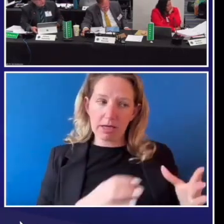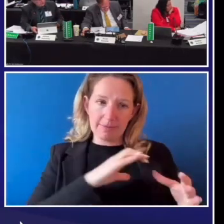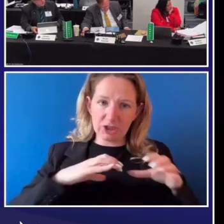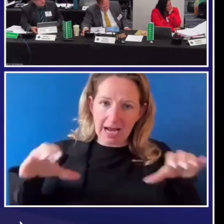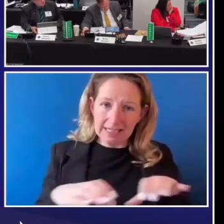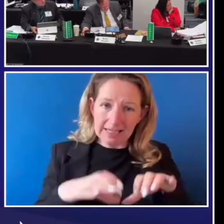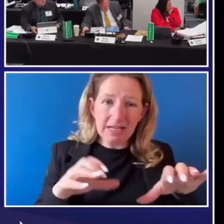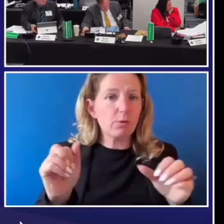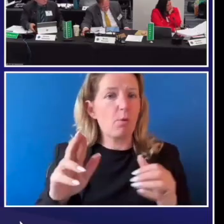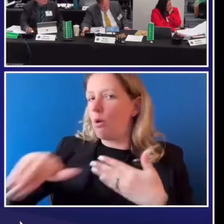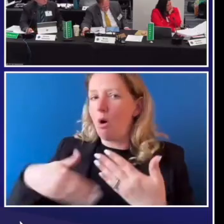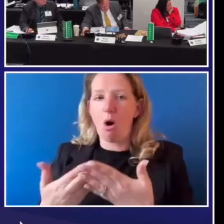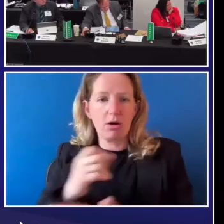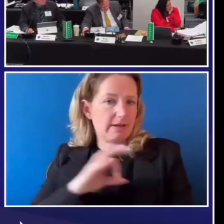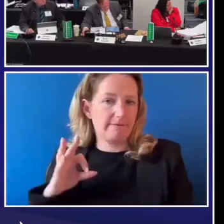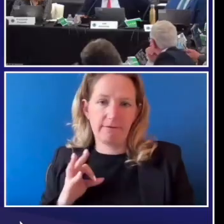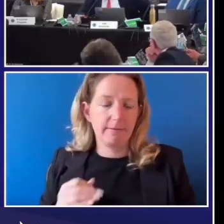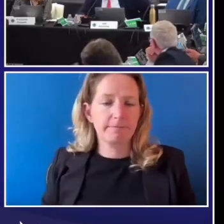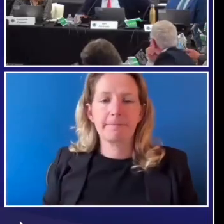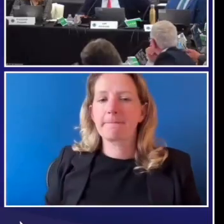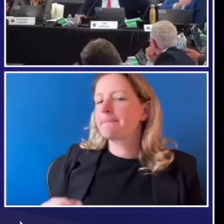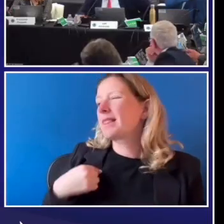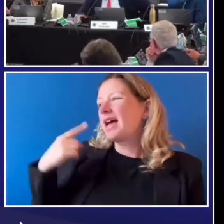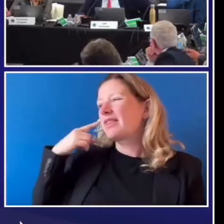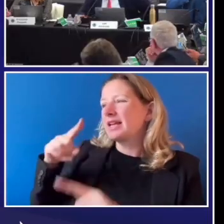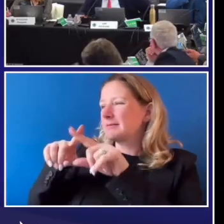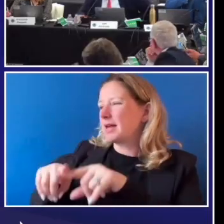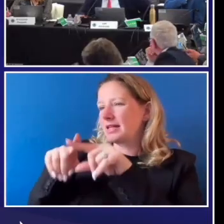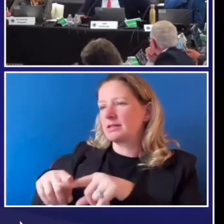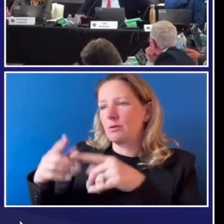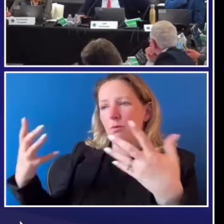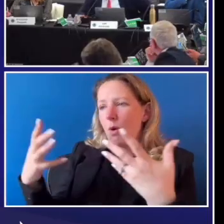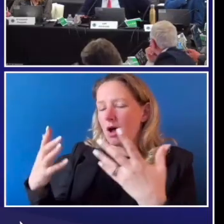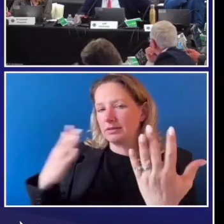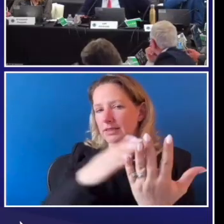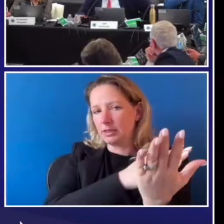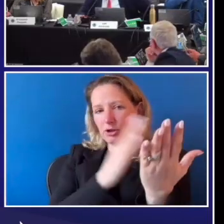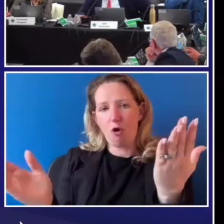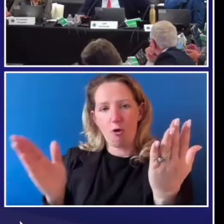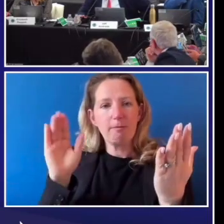I think it would depend on the scope of the activities, um, but that's something we can certainly talk to.